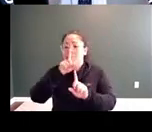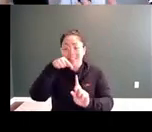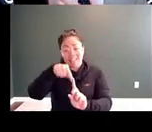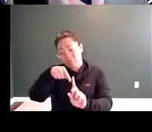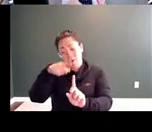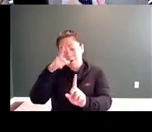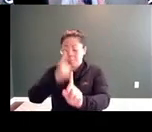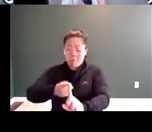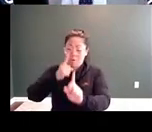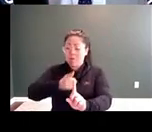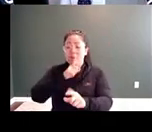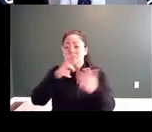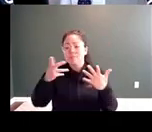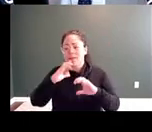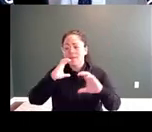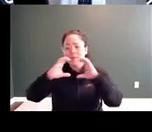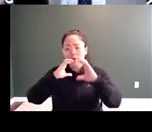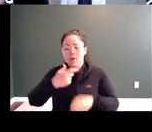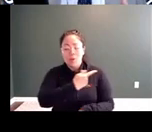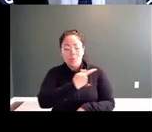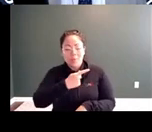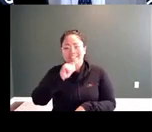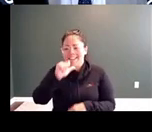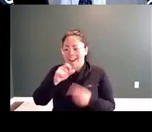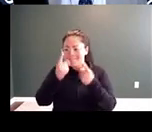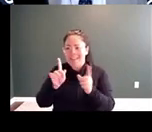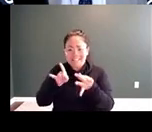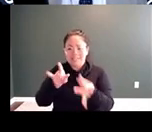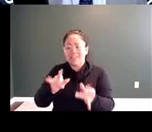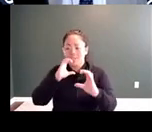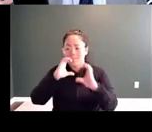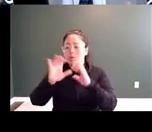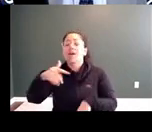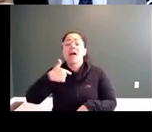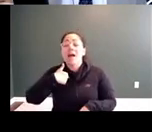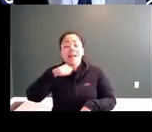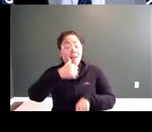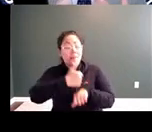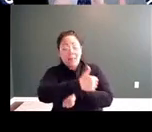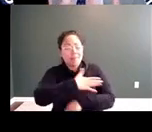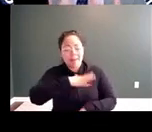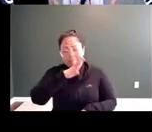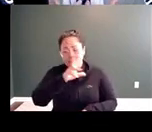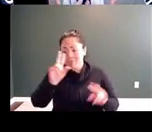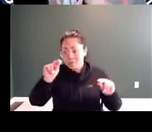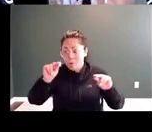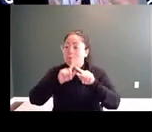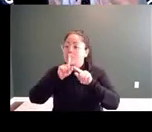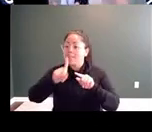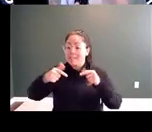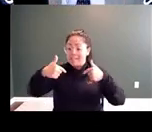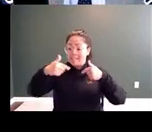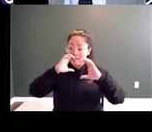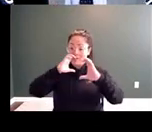We were not communicating. Okay? And before you think I'm blaming this on my mother, I'm not. Communication is a two-way street